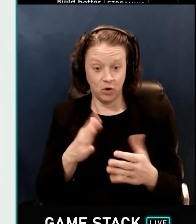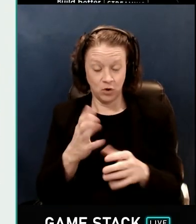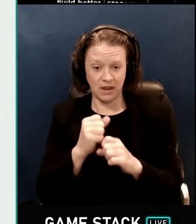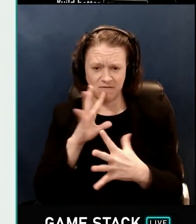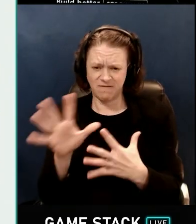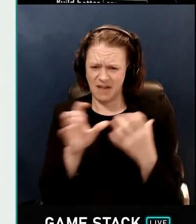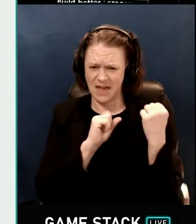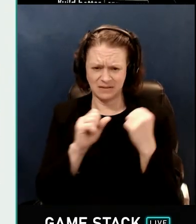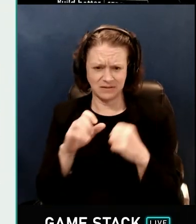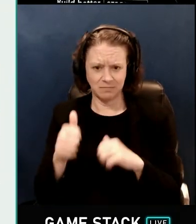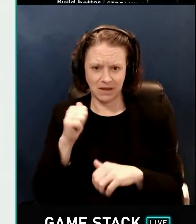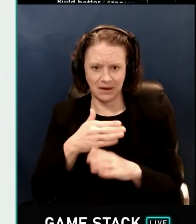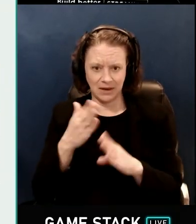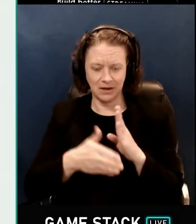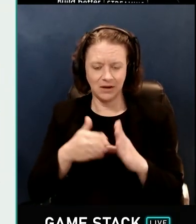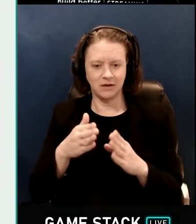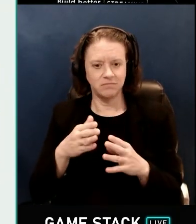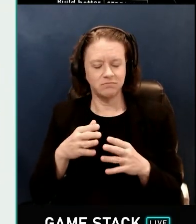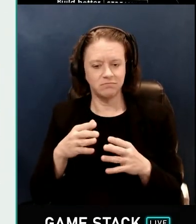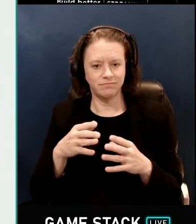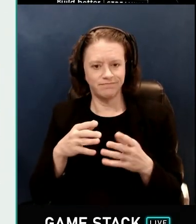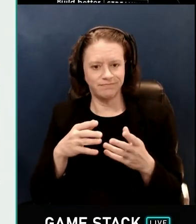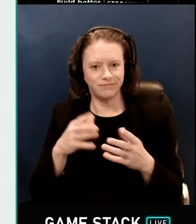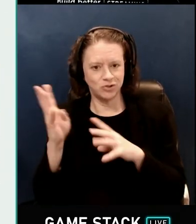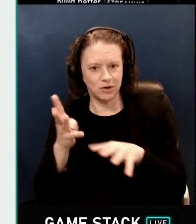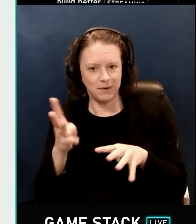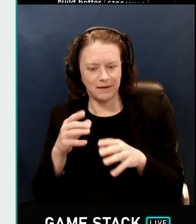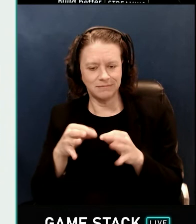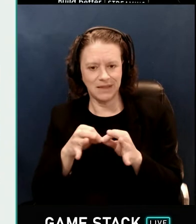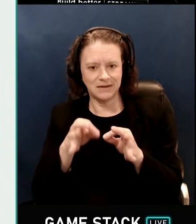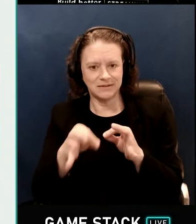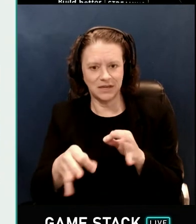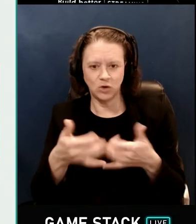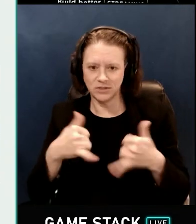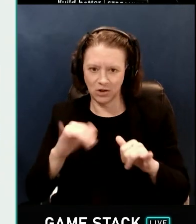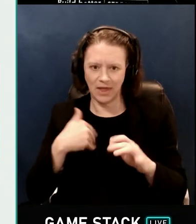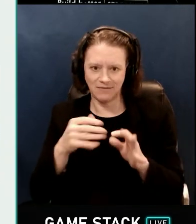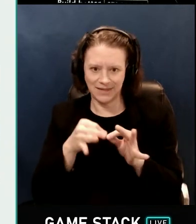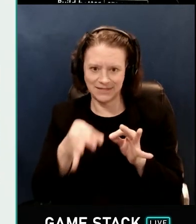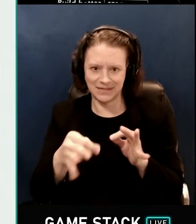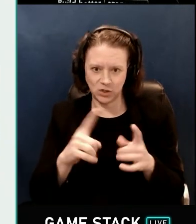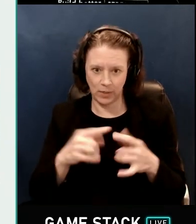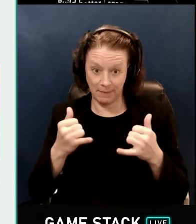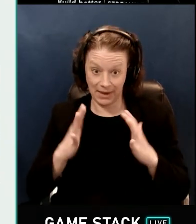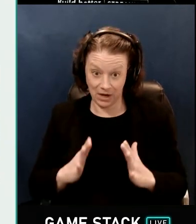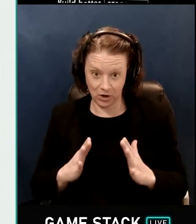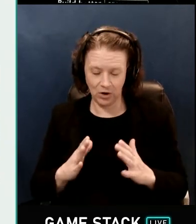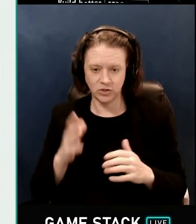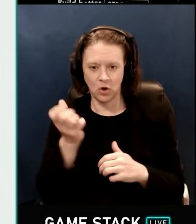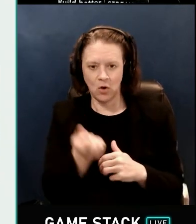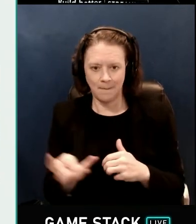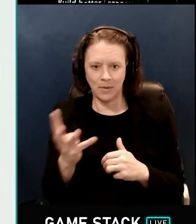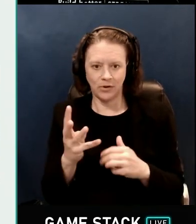there's still latency to the player, and so that's where existing multiplayer algorithms, we think they still make sense,